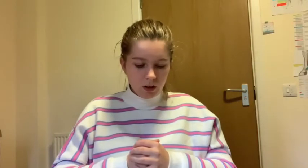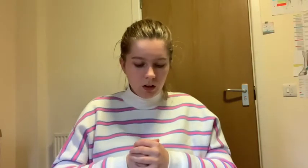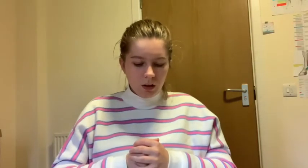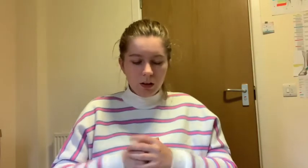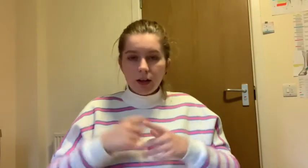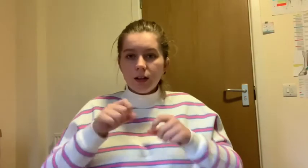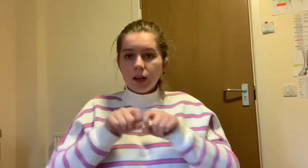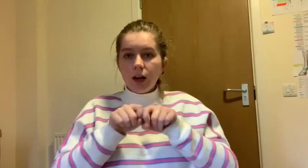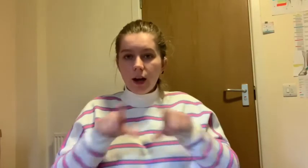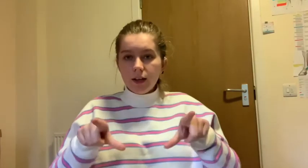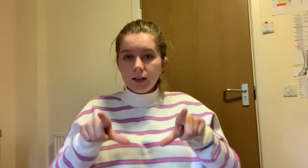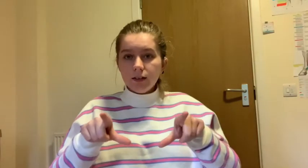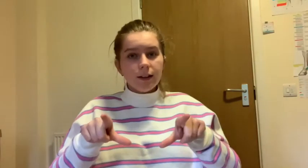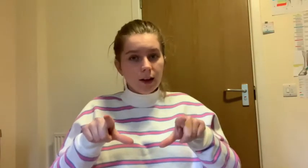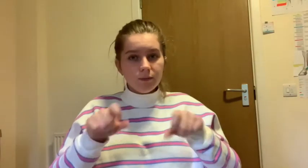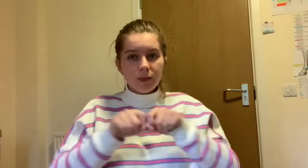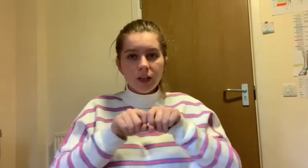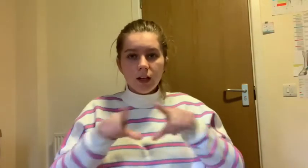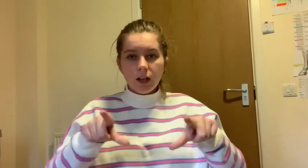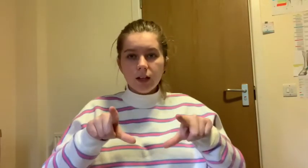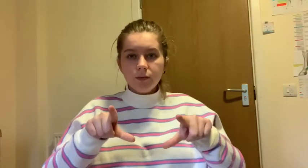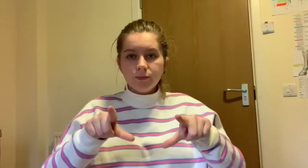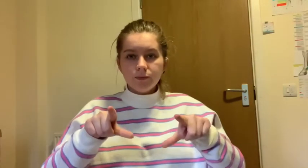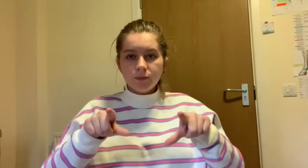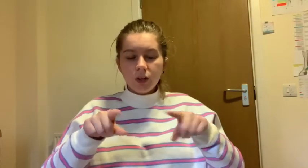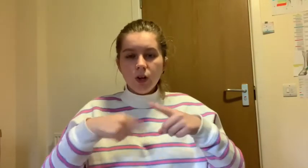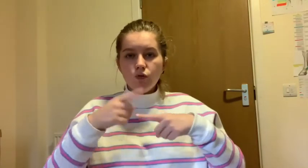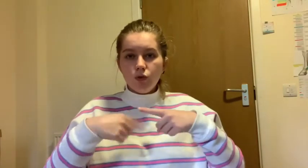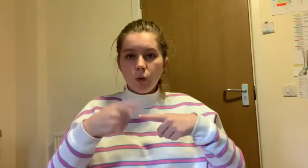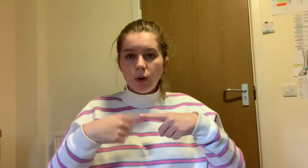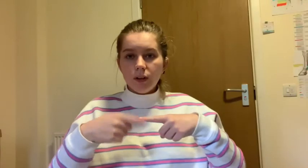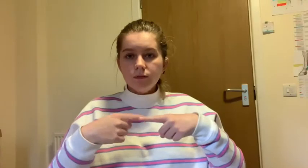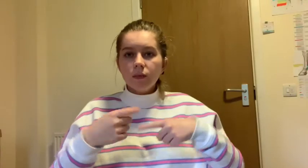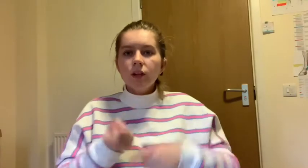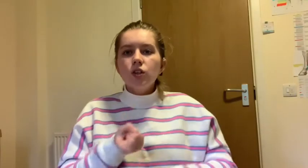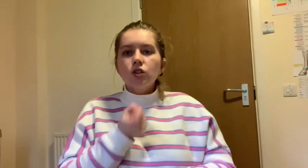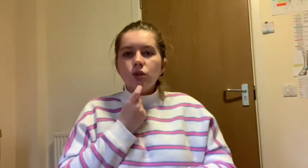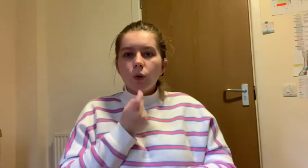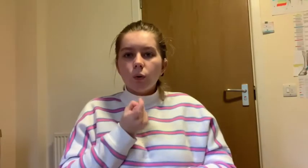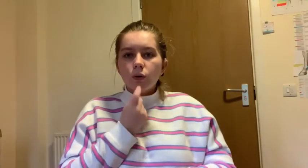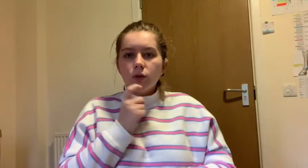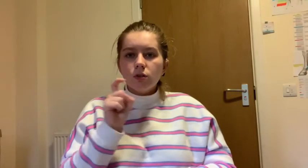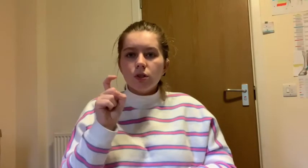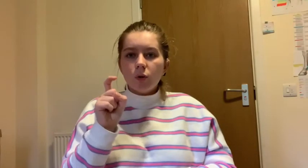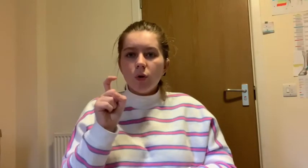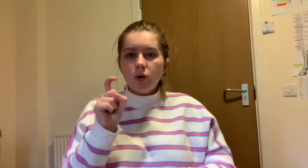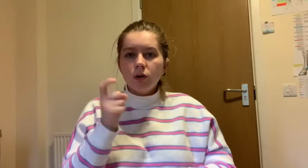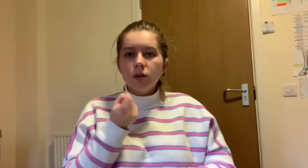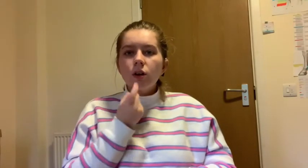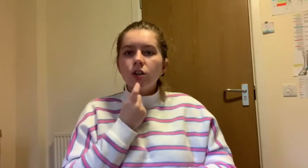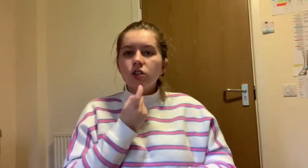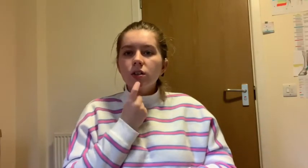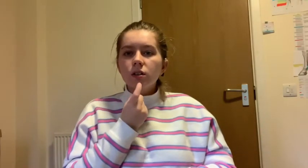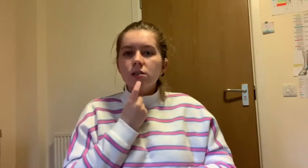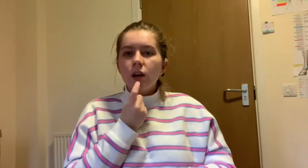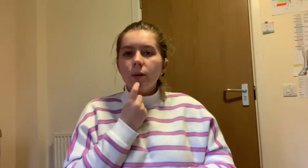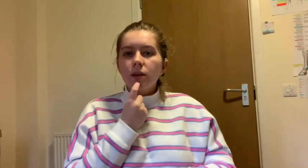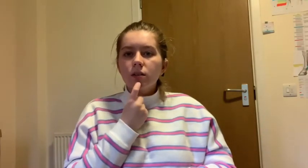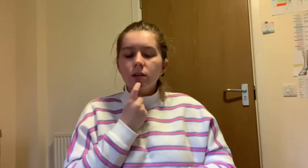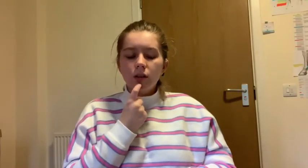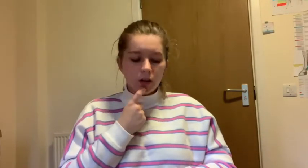"Like" again "Like", "Rolling", "Stone" so you do a hook on your chin and then you tap it